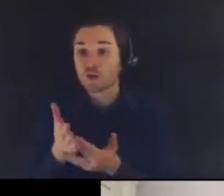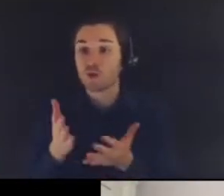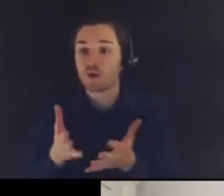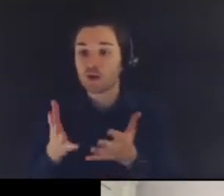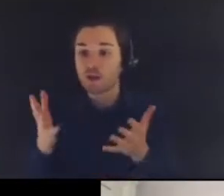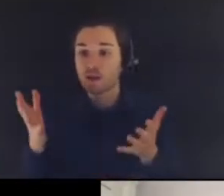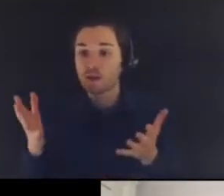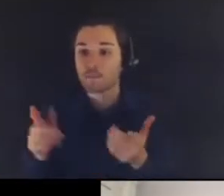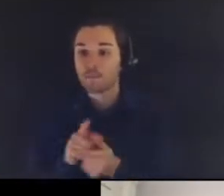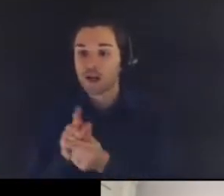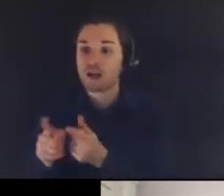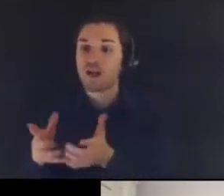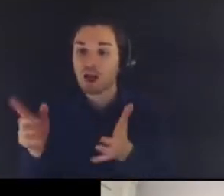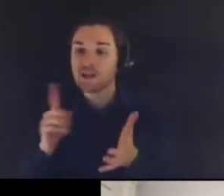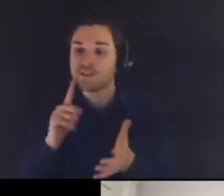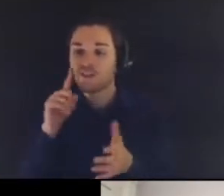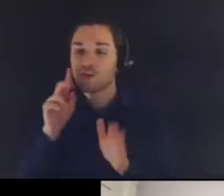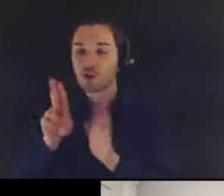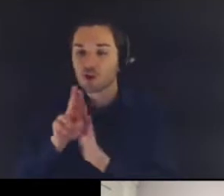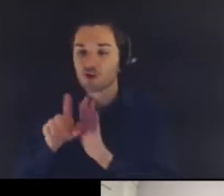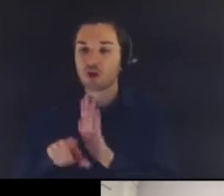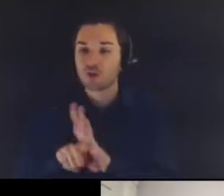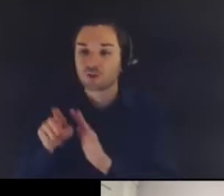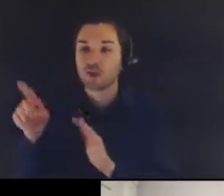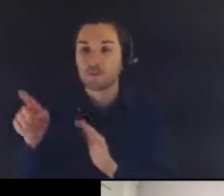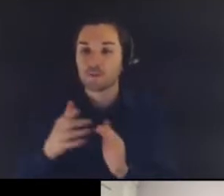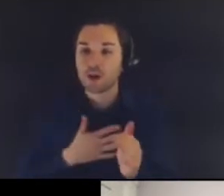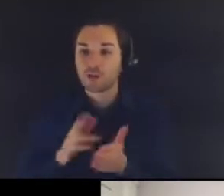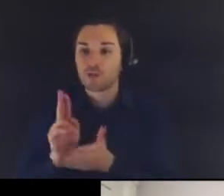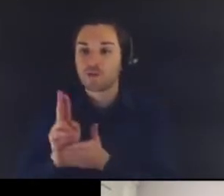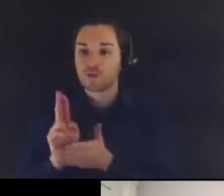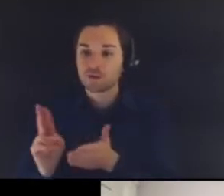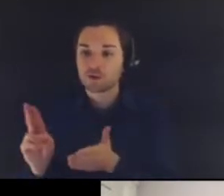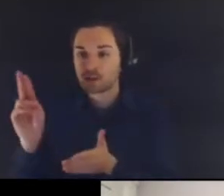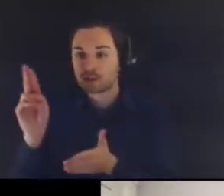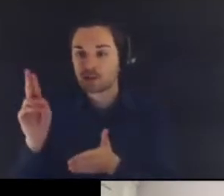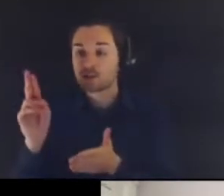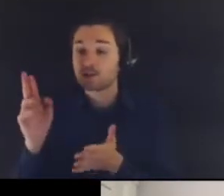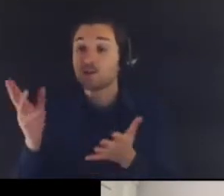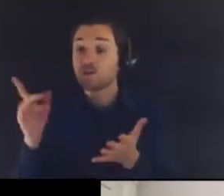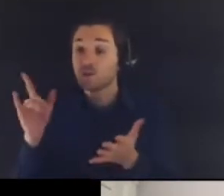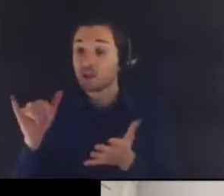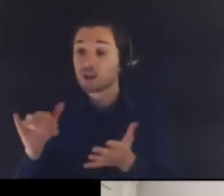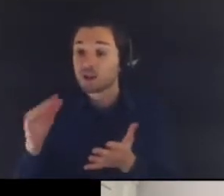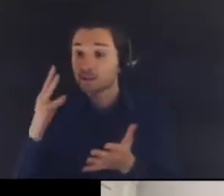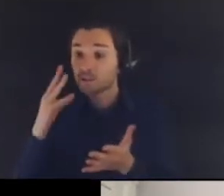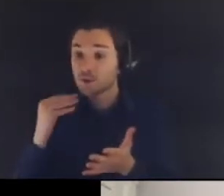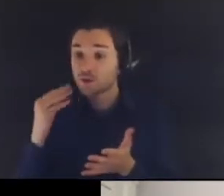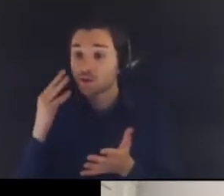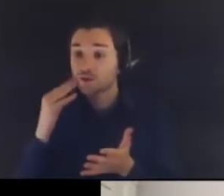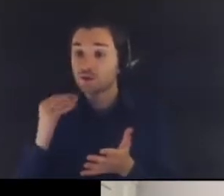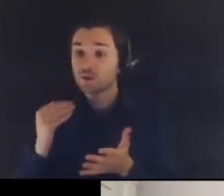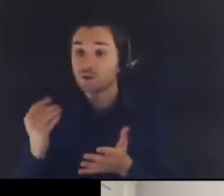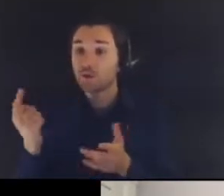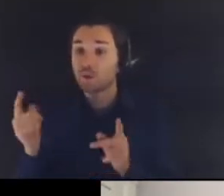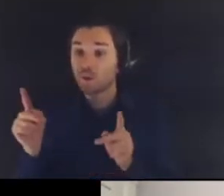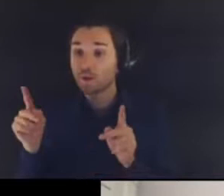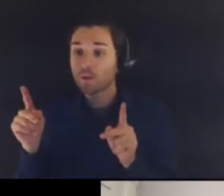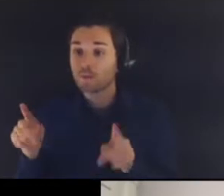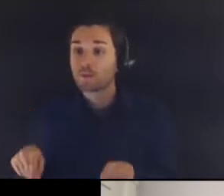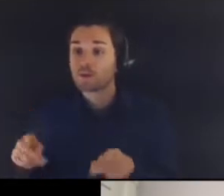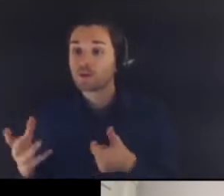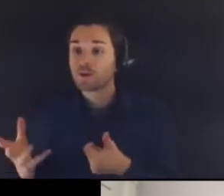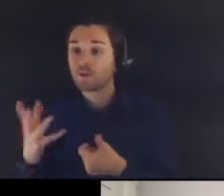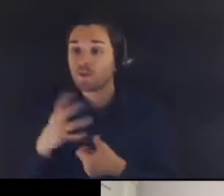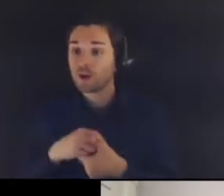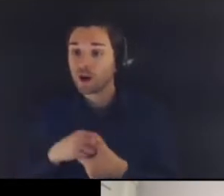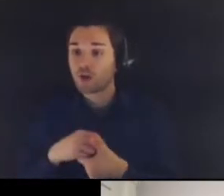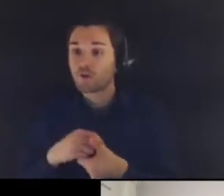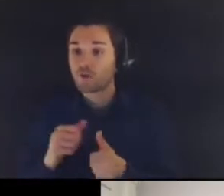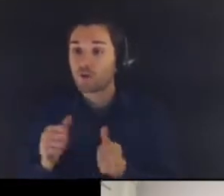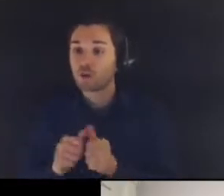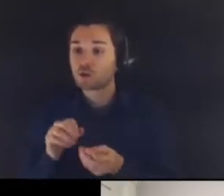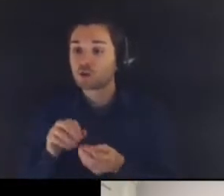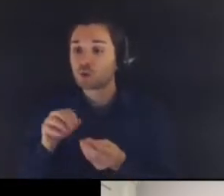university, being involved in student life. So, I sat down with a student and described